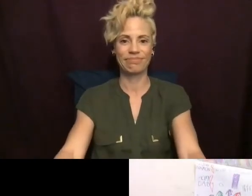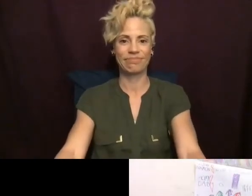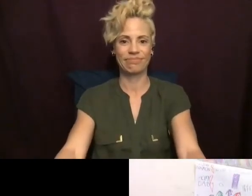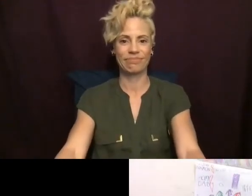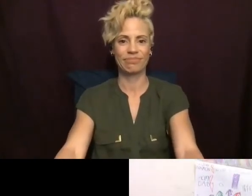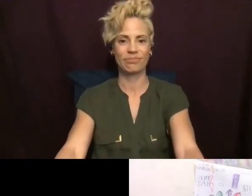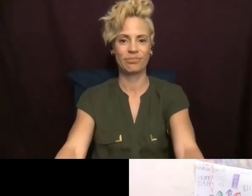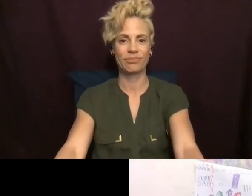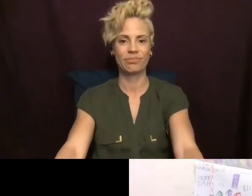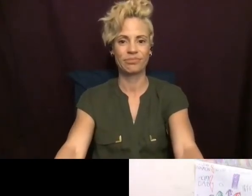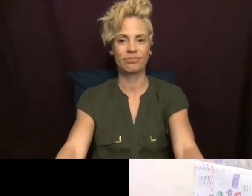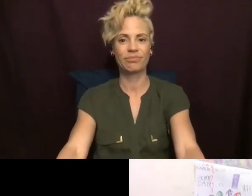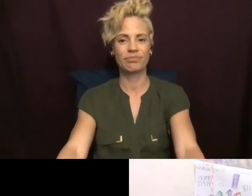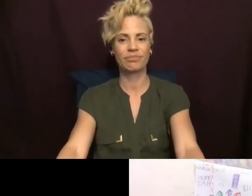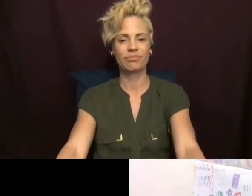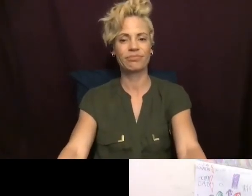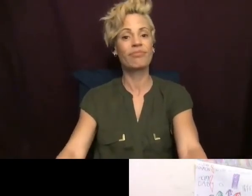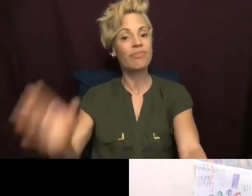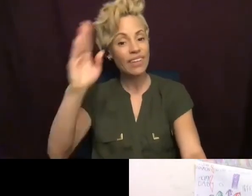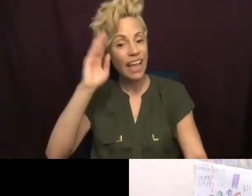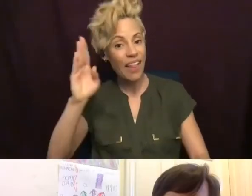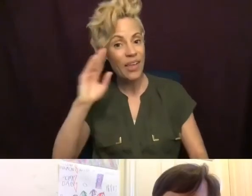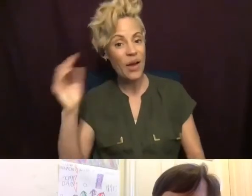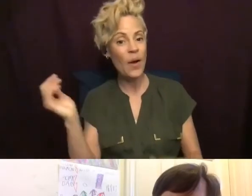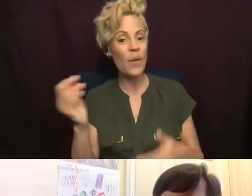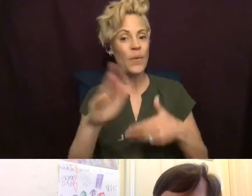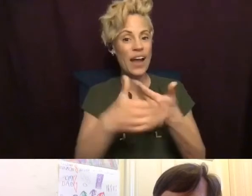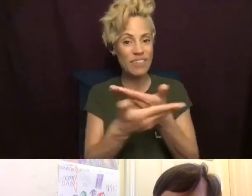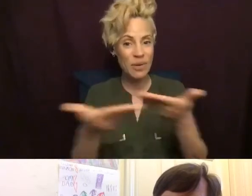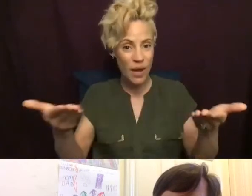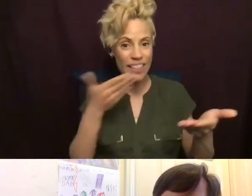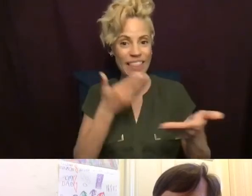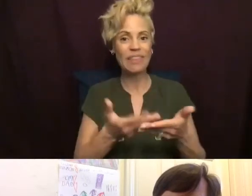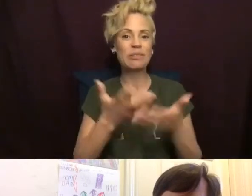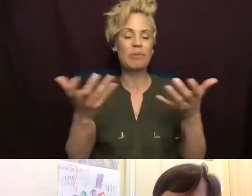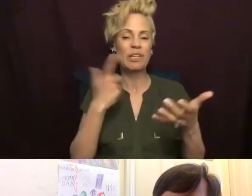Hello, everyone. Thank you so much for the lively chat.